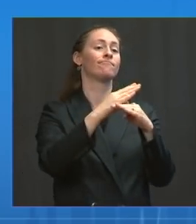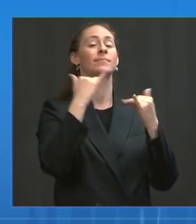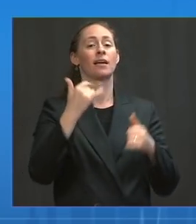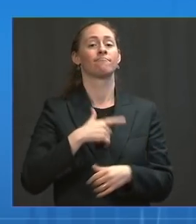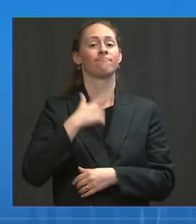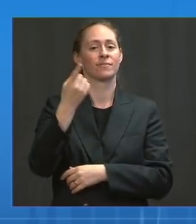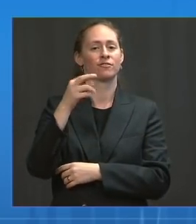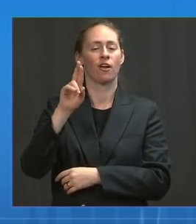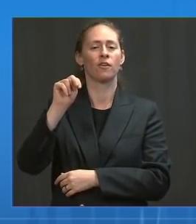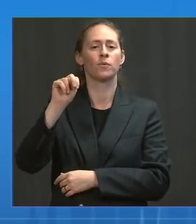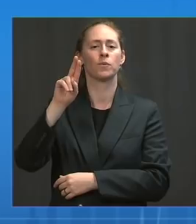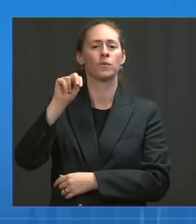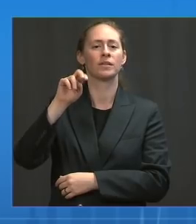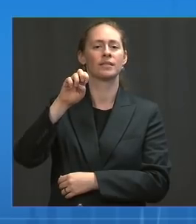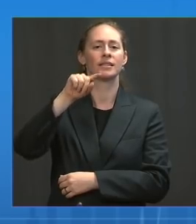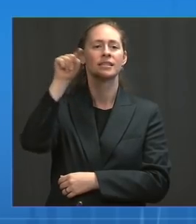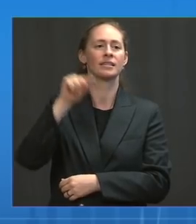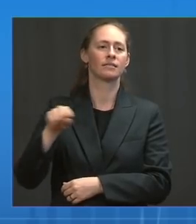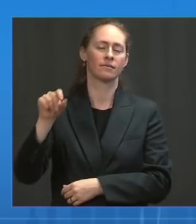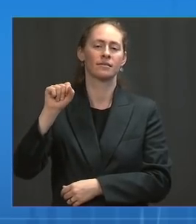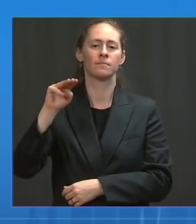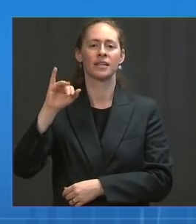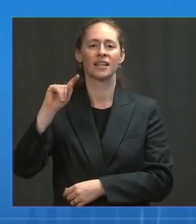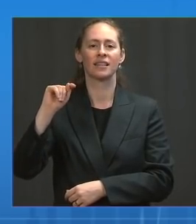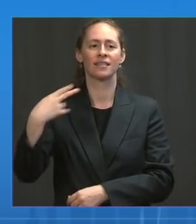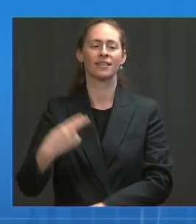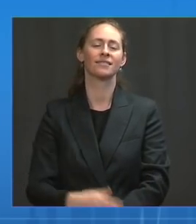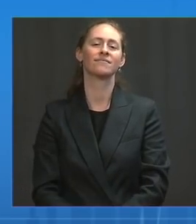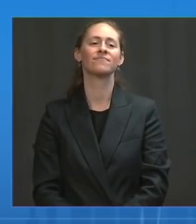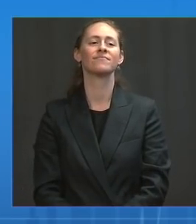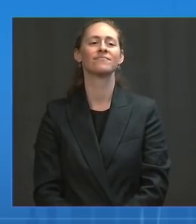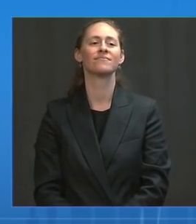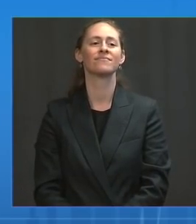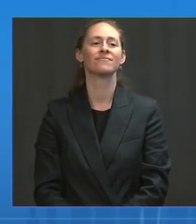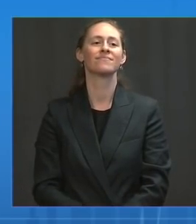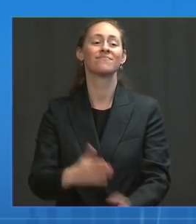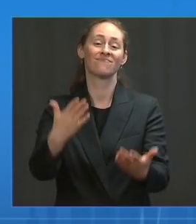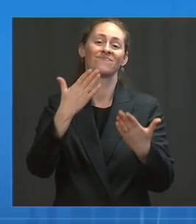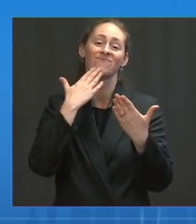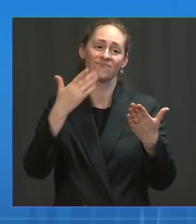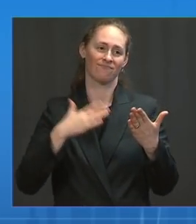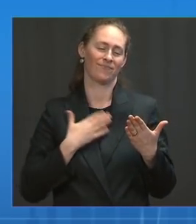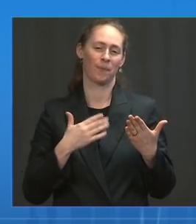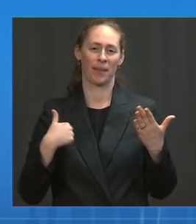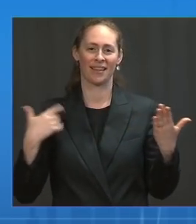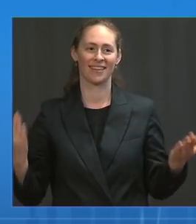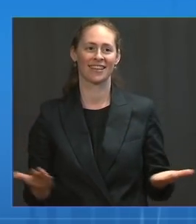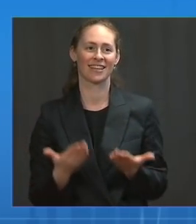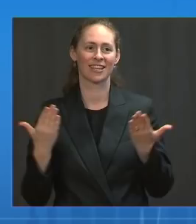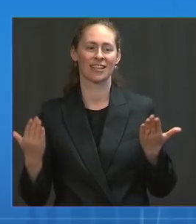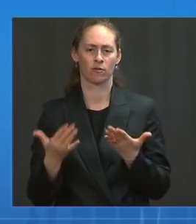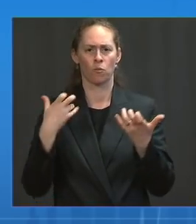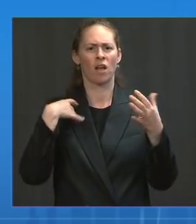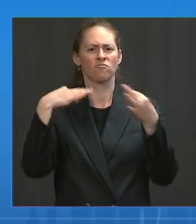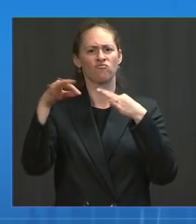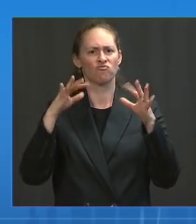Dr. Nunez-Smith: Thank you so much, Dr. Fauci. Good morning, everyone. Very glad to be here with you today to provide an update on equity